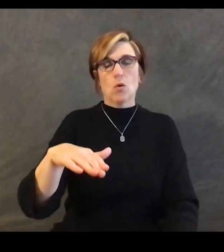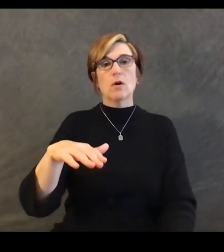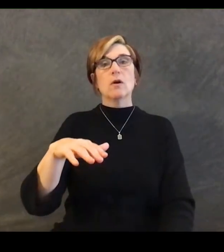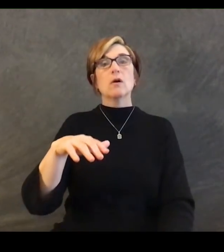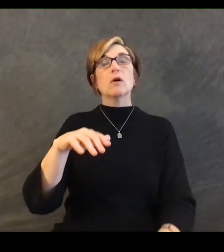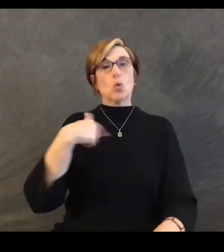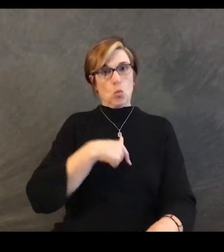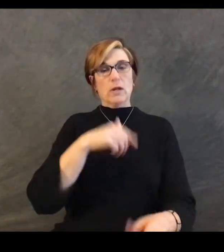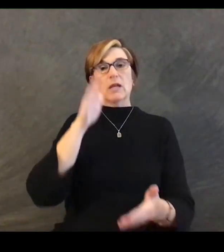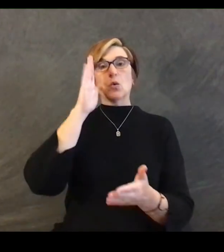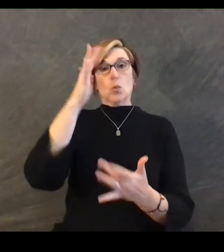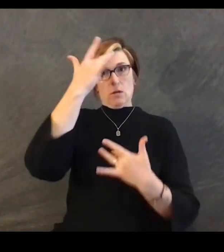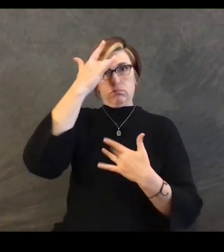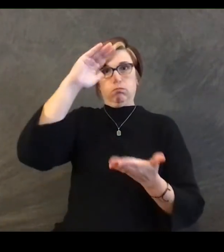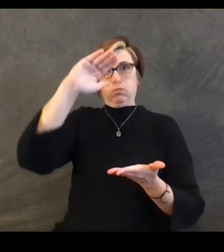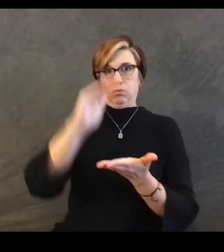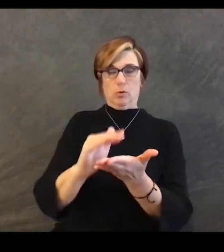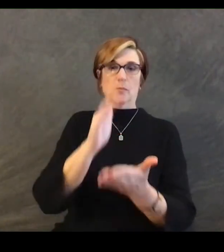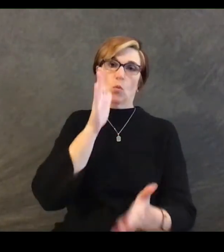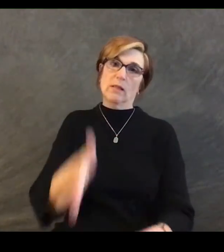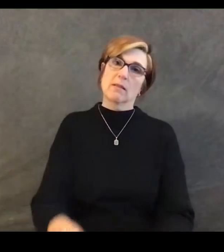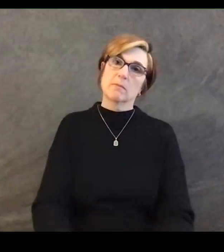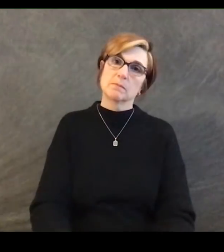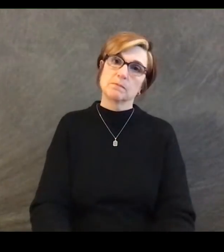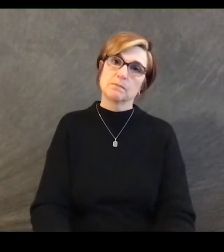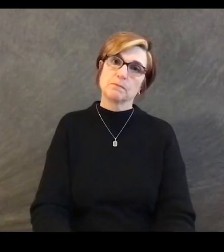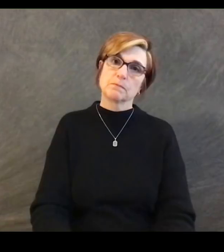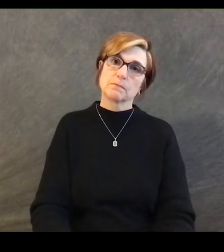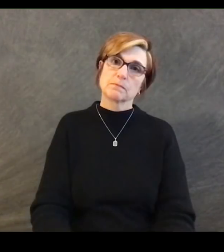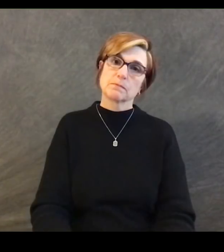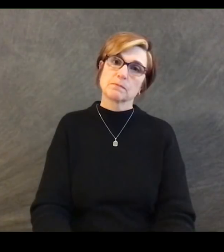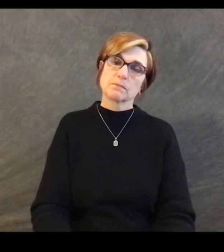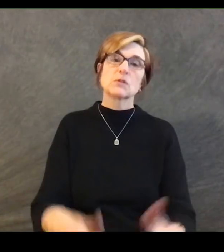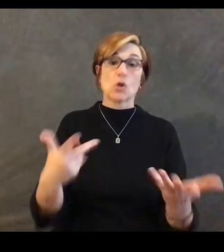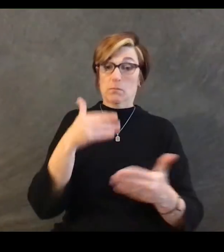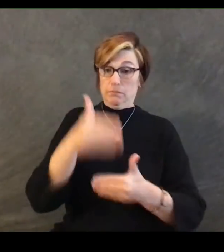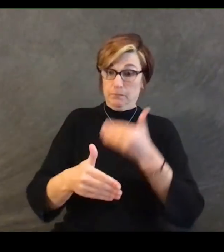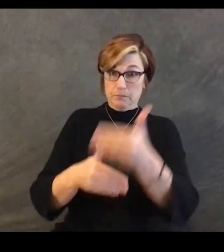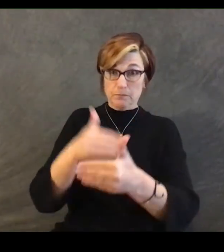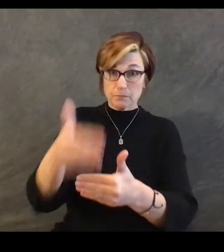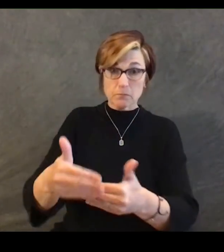because what you have is you have increase in new cases at a certain rate